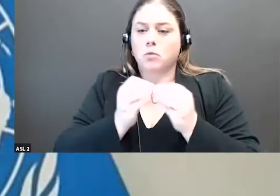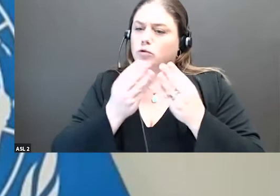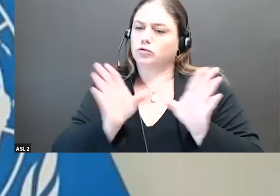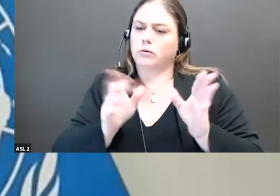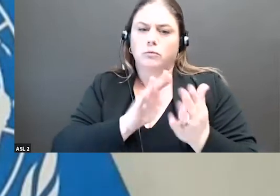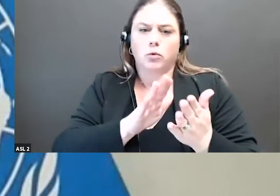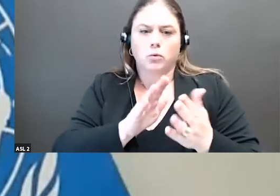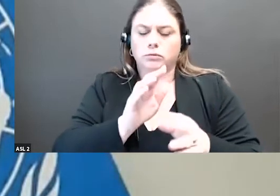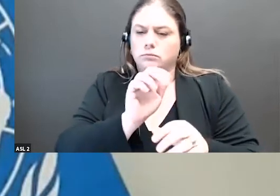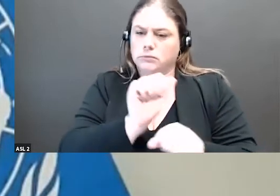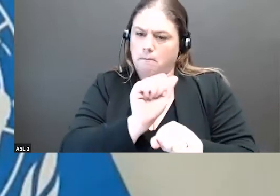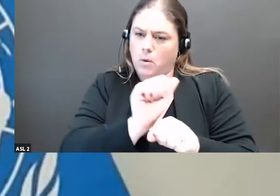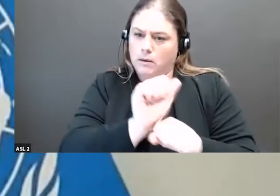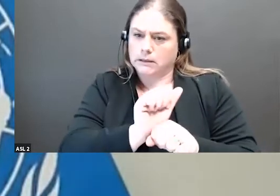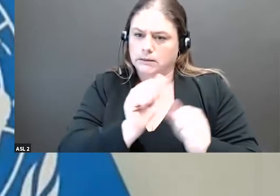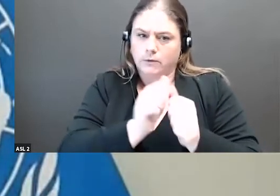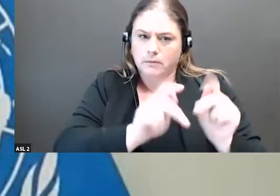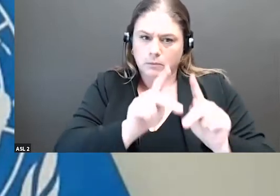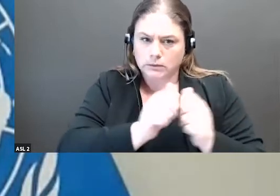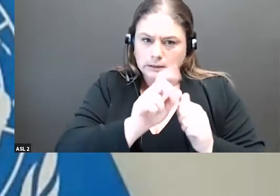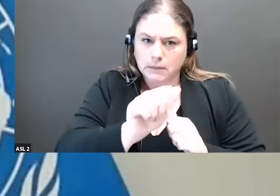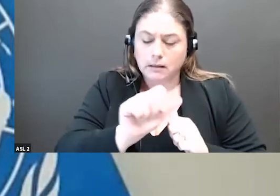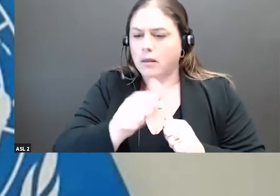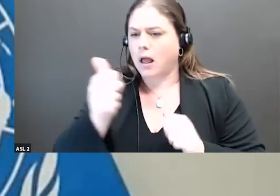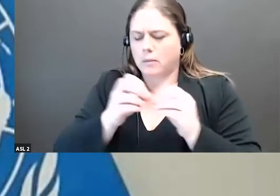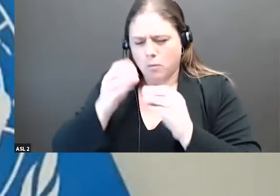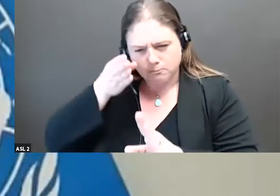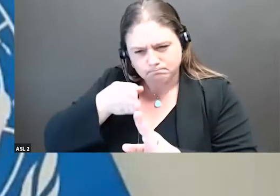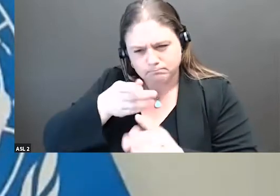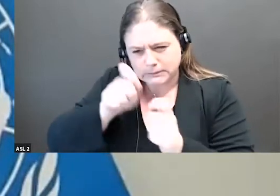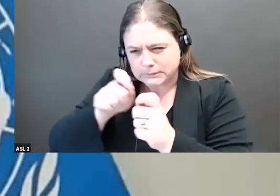have focused on specific disabilities such as visual or hearing impairment or mental health.